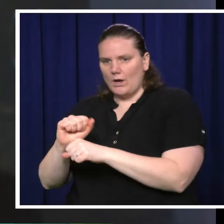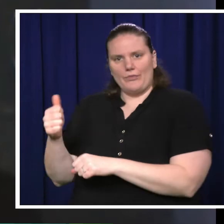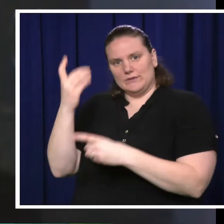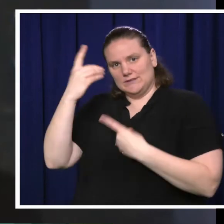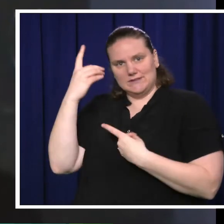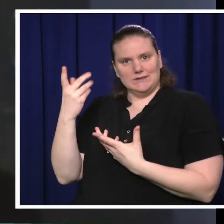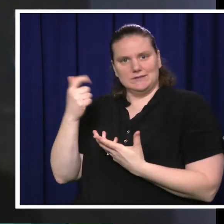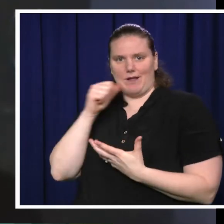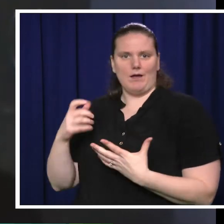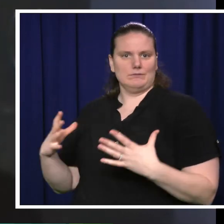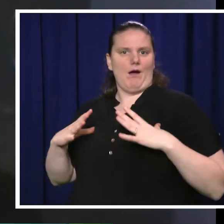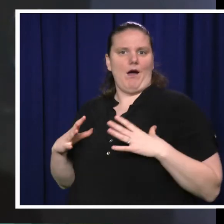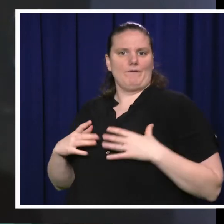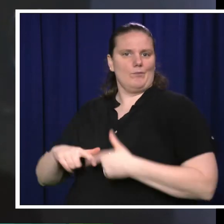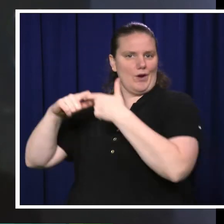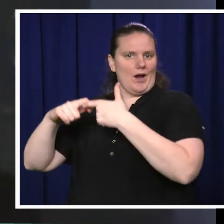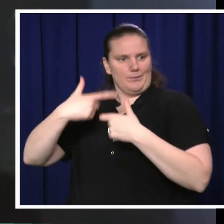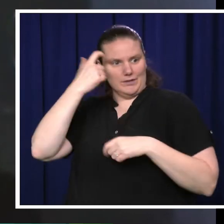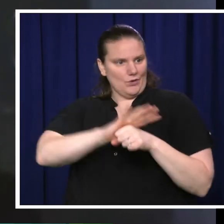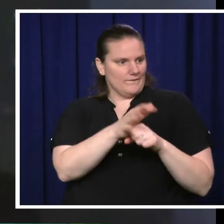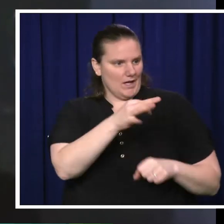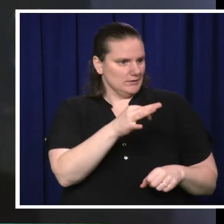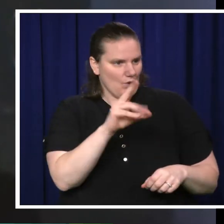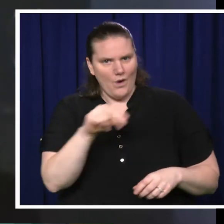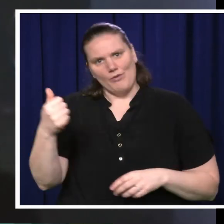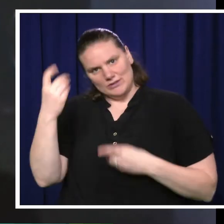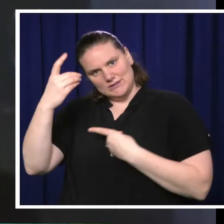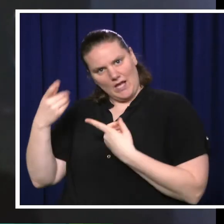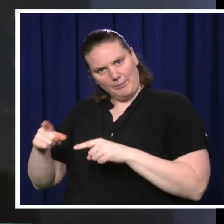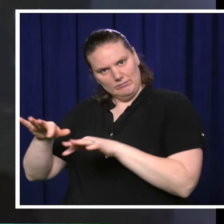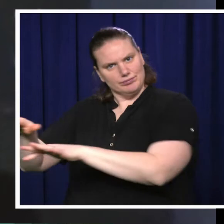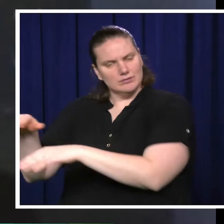other work keeps on going. Other diseases don't take a holiday just because the Covid